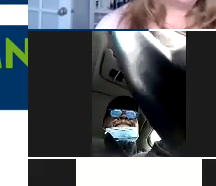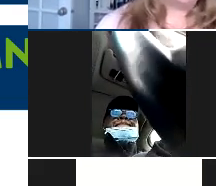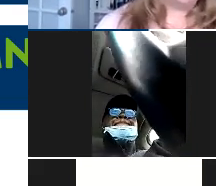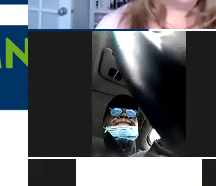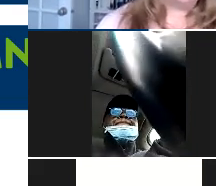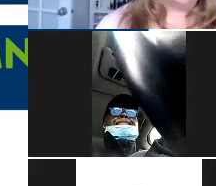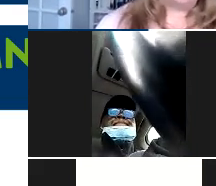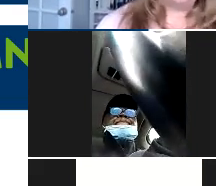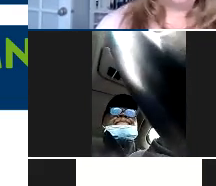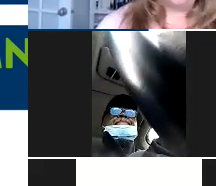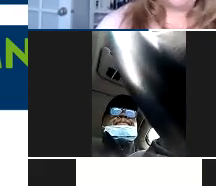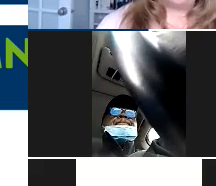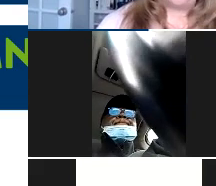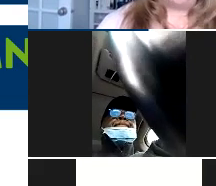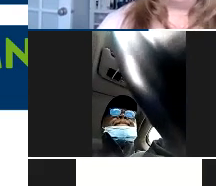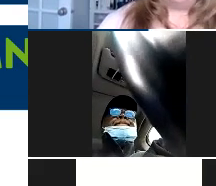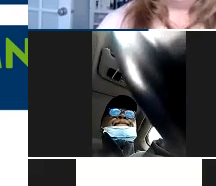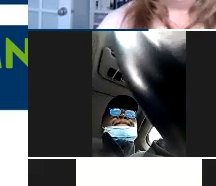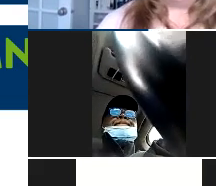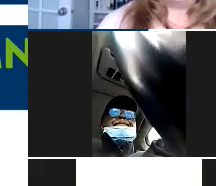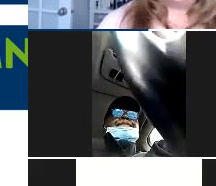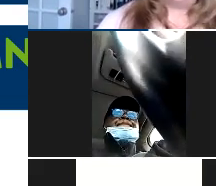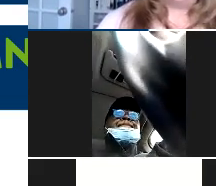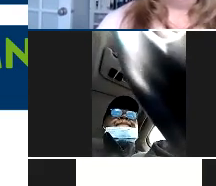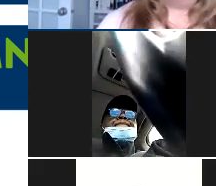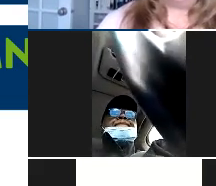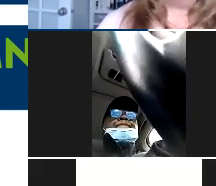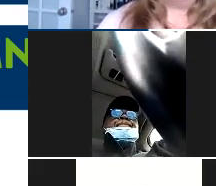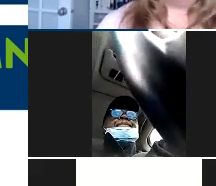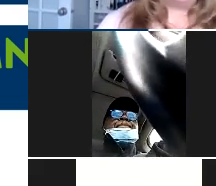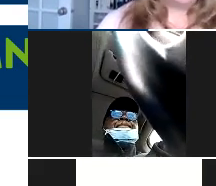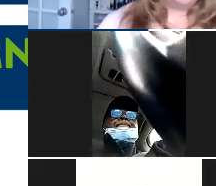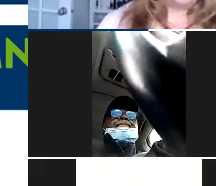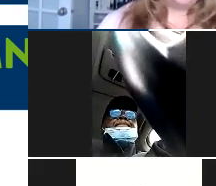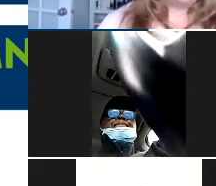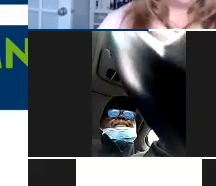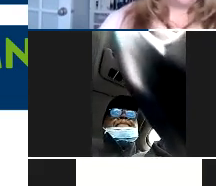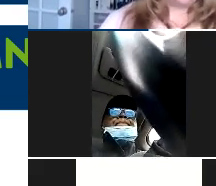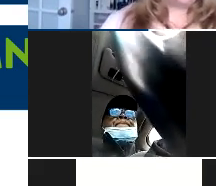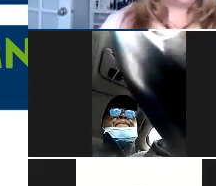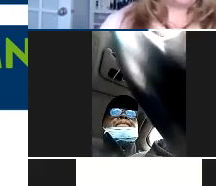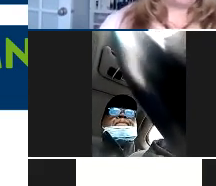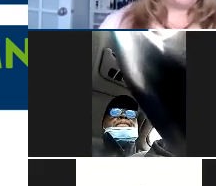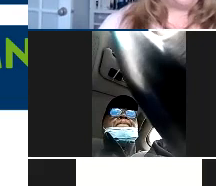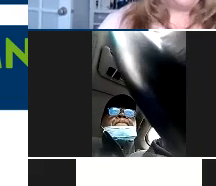everything that's required upon orientation within the 1st 60 days of the direct Care staff working. And I use that term drugs care staff.